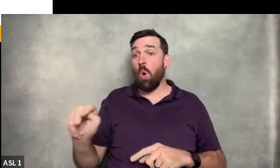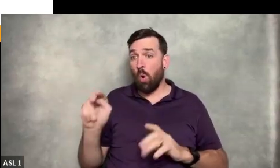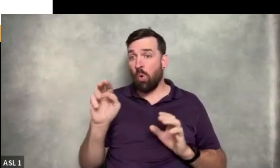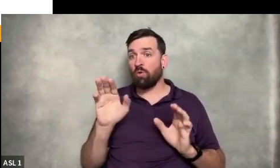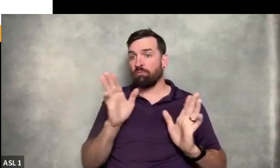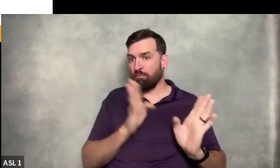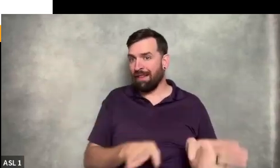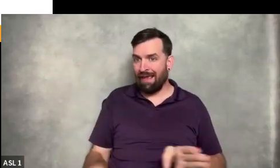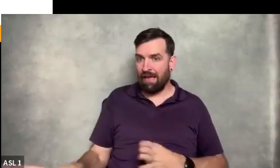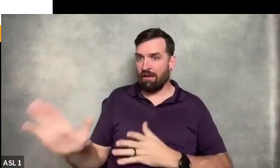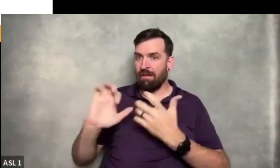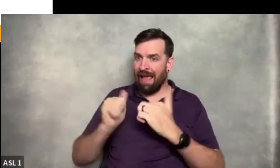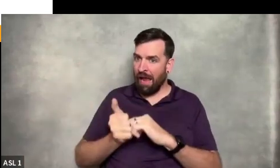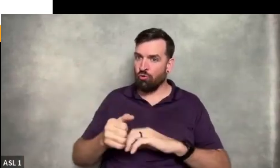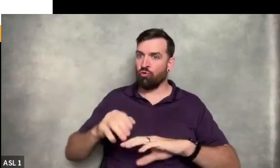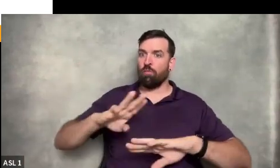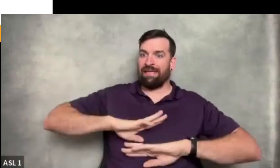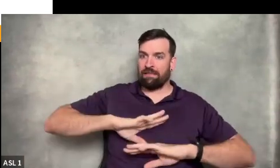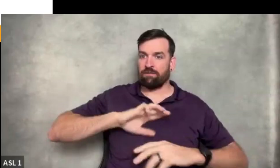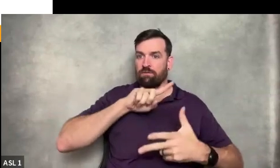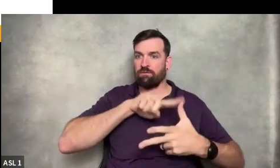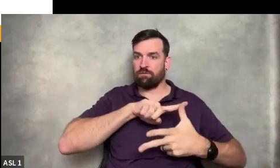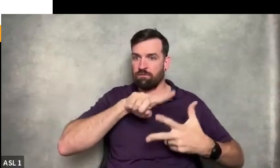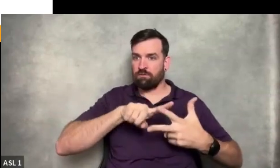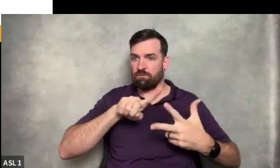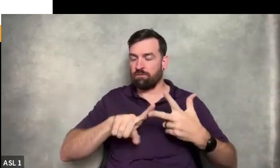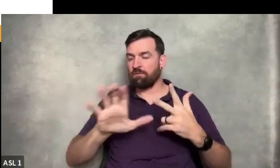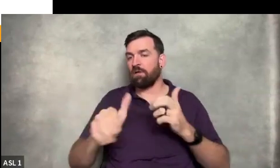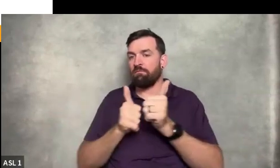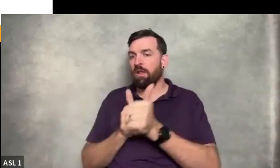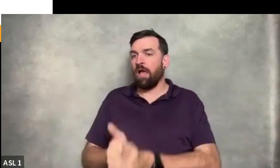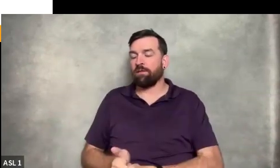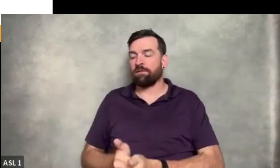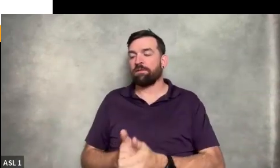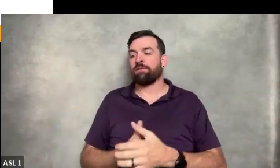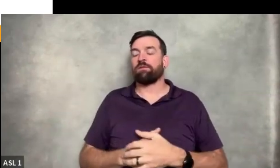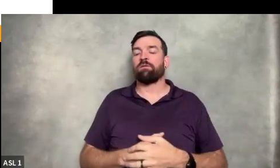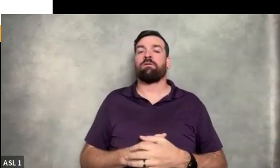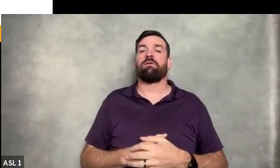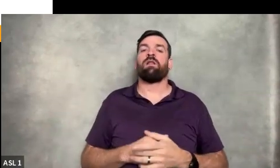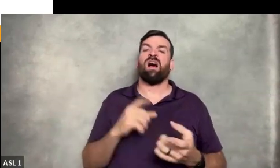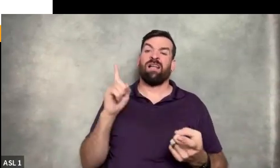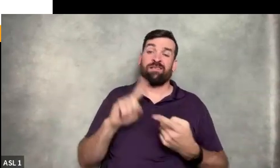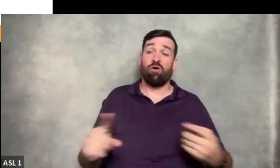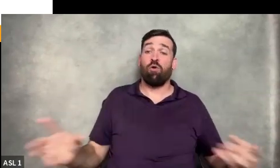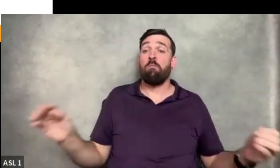for how you you're going to come into compliance that are going to get into much more detail than